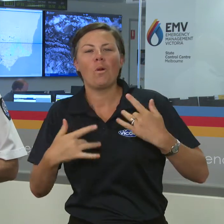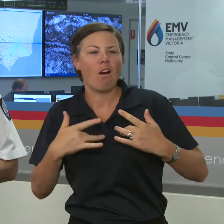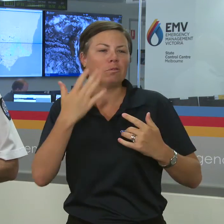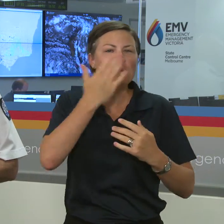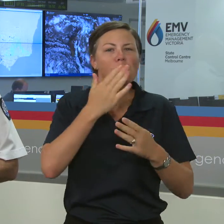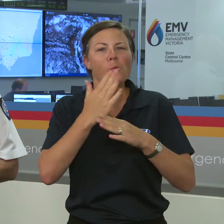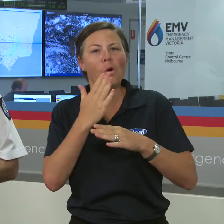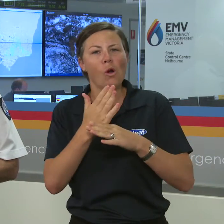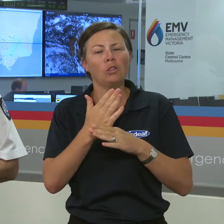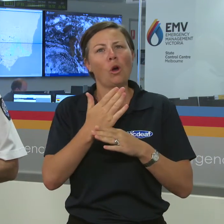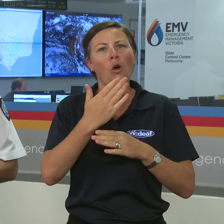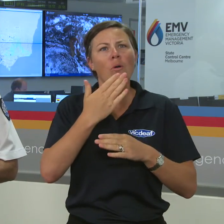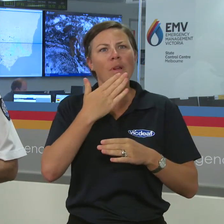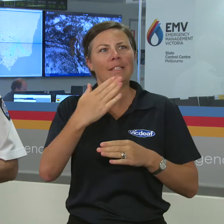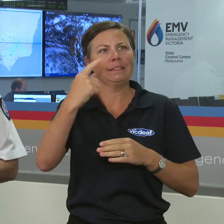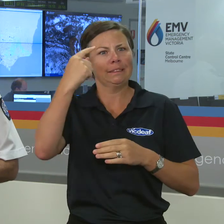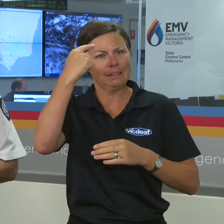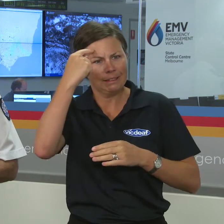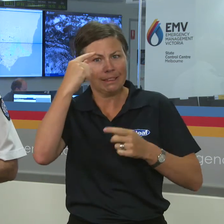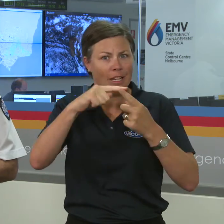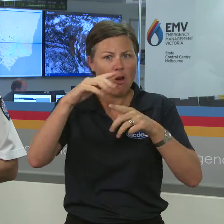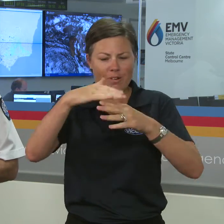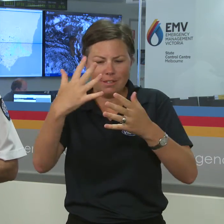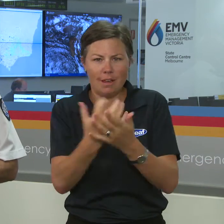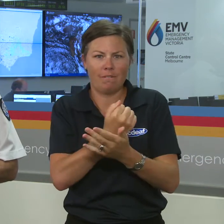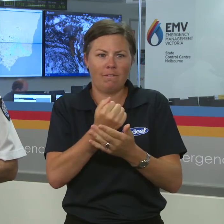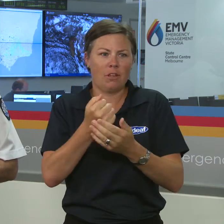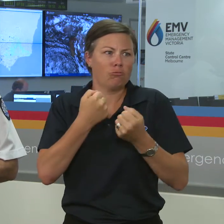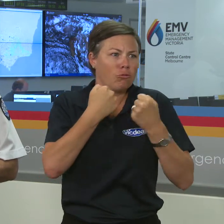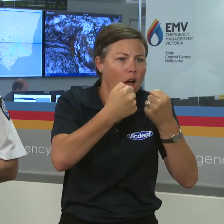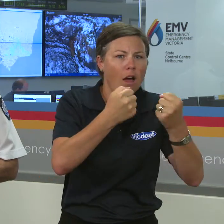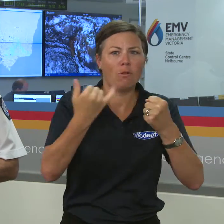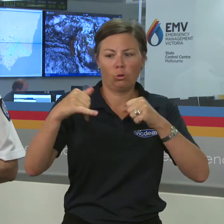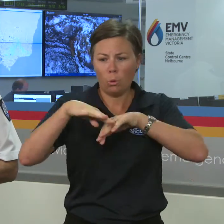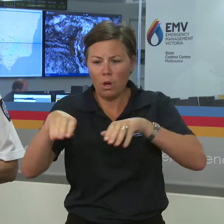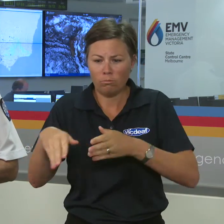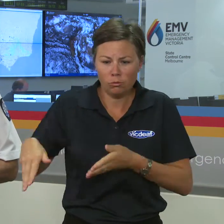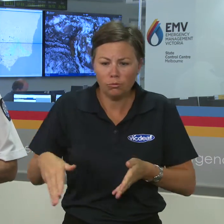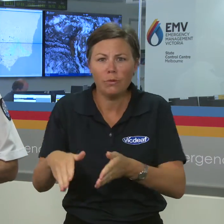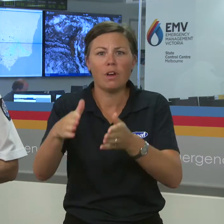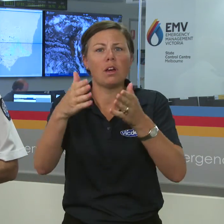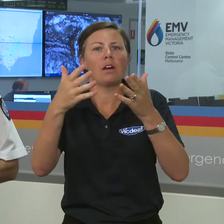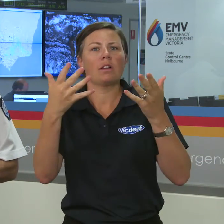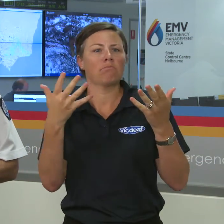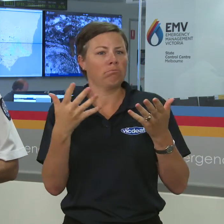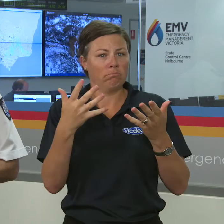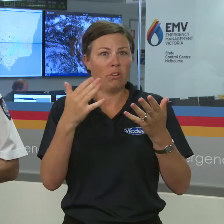So just think about the safety issues. Road safety, water safety, fire safety, safety wherever you are is really critical.